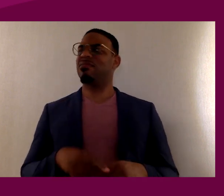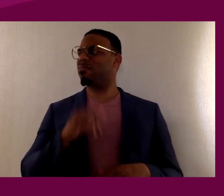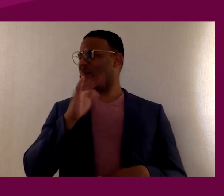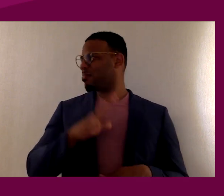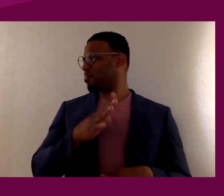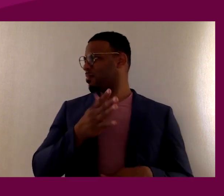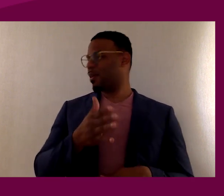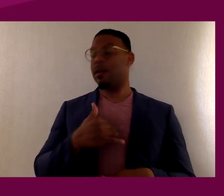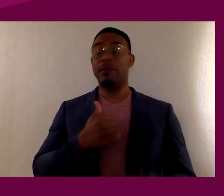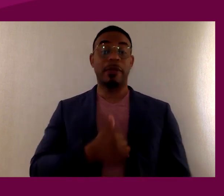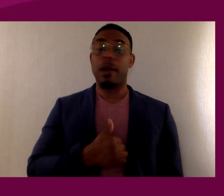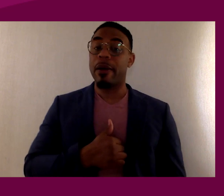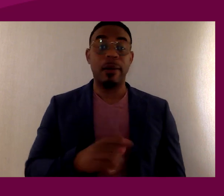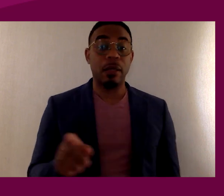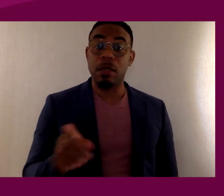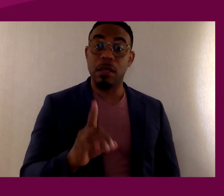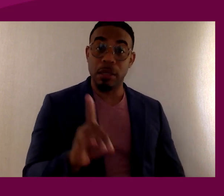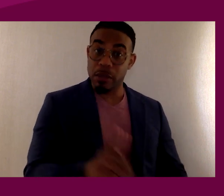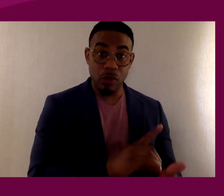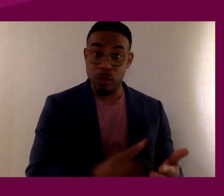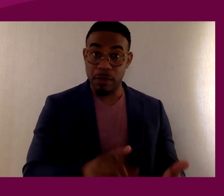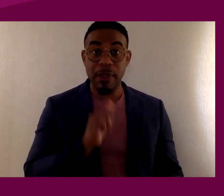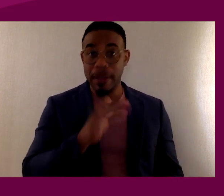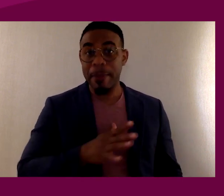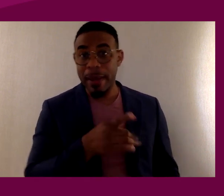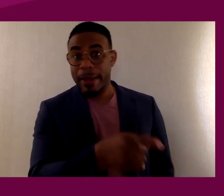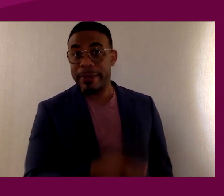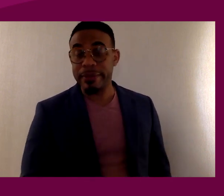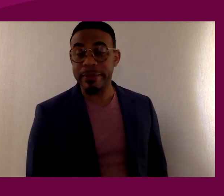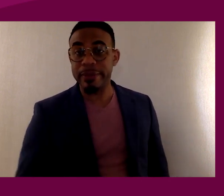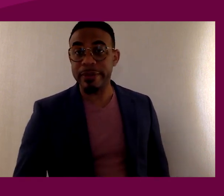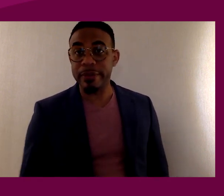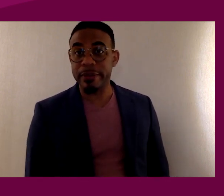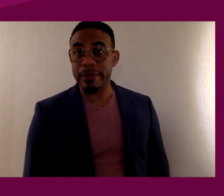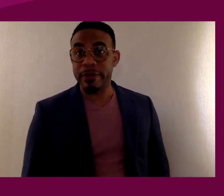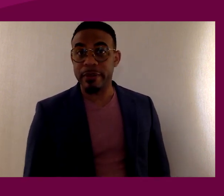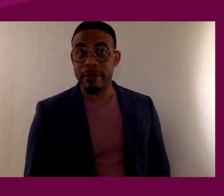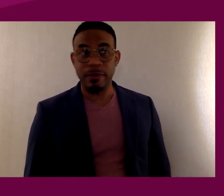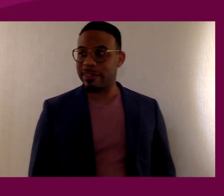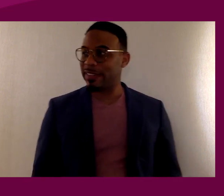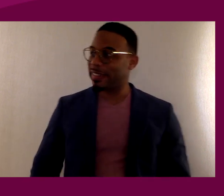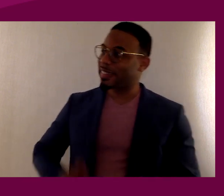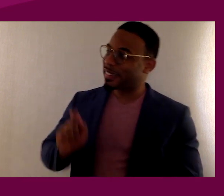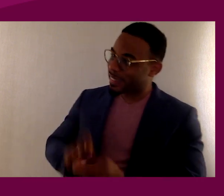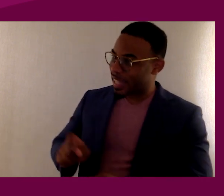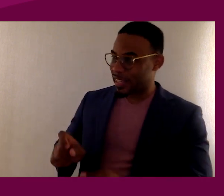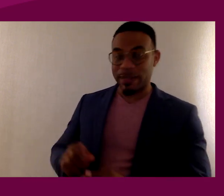No one should ever see that as impolite. I'm sorry. Discrimination is impolite. Ashley Inkumsah: Exactly.